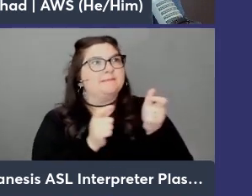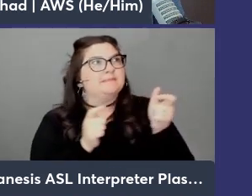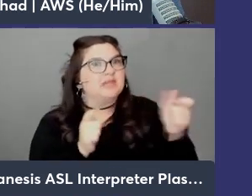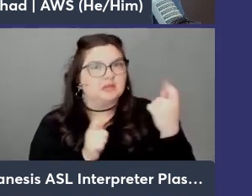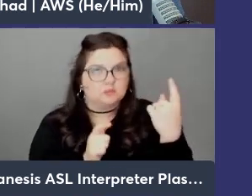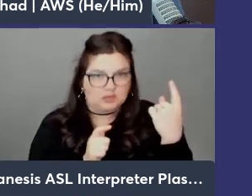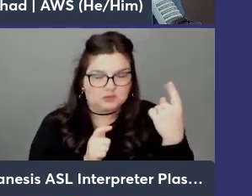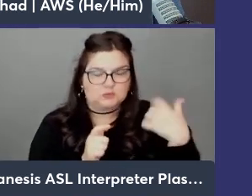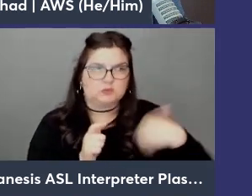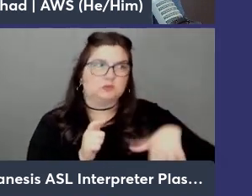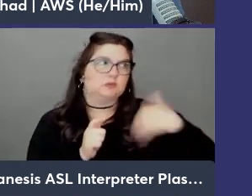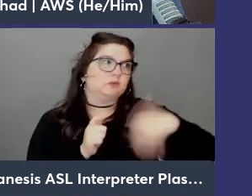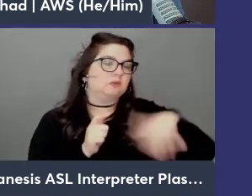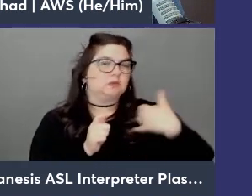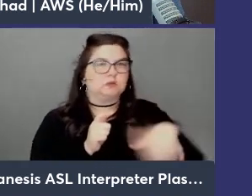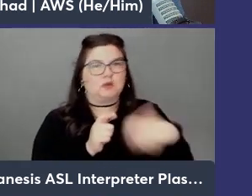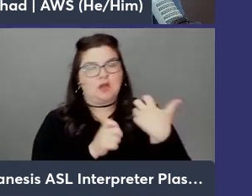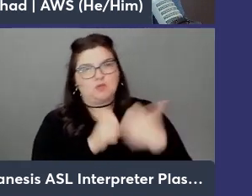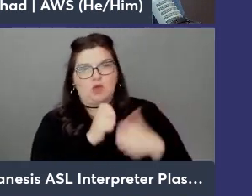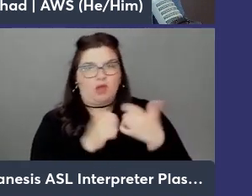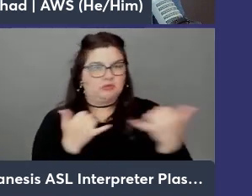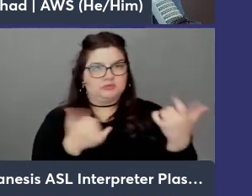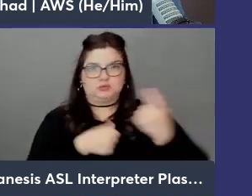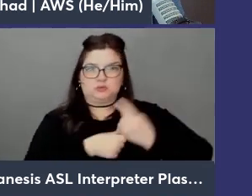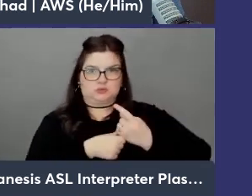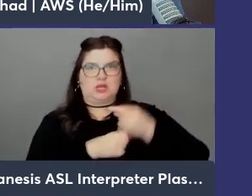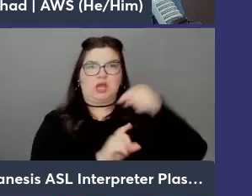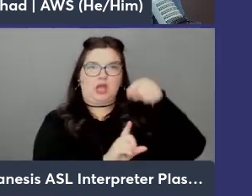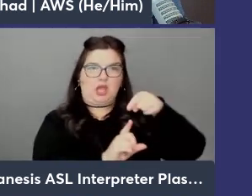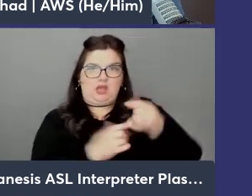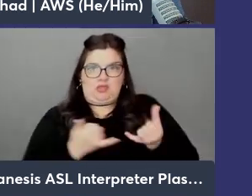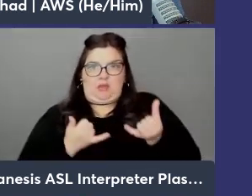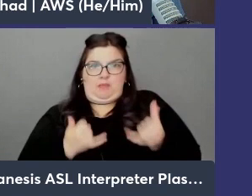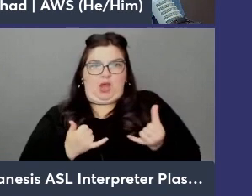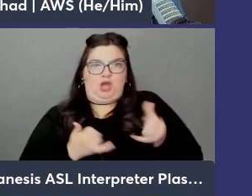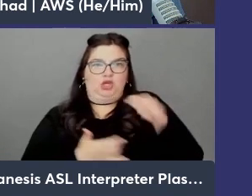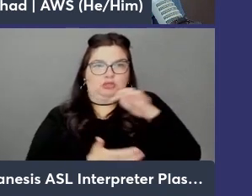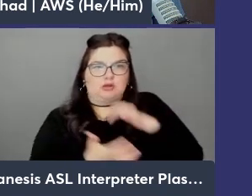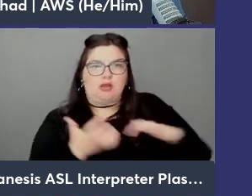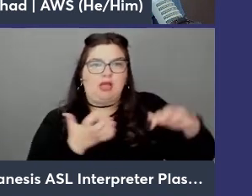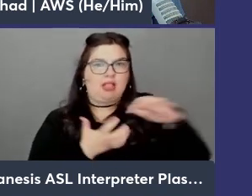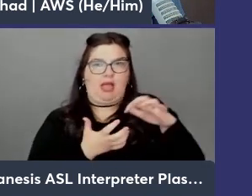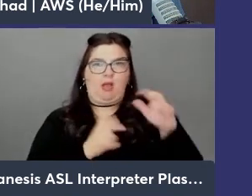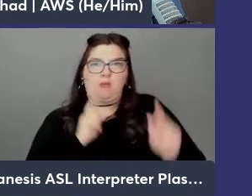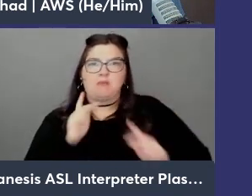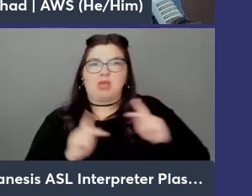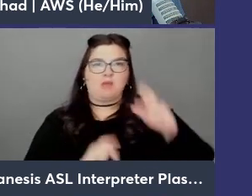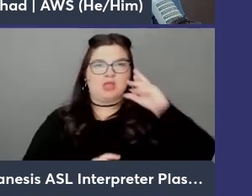the big problem today of the modern cloud, that people are facing. Yeah, definitely.